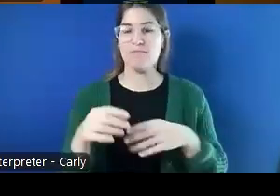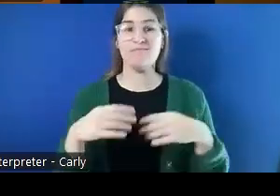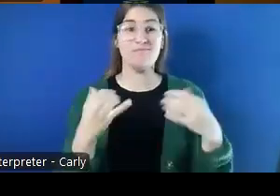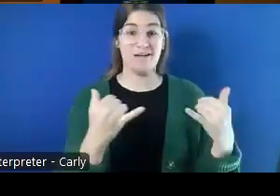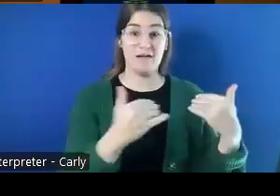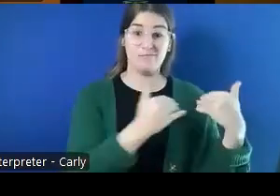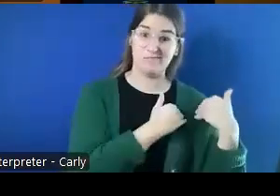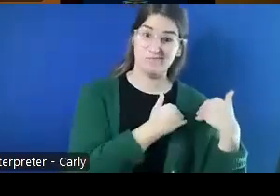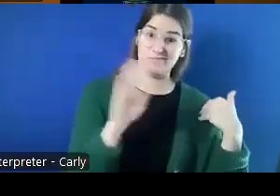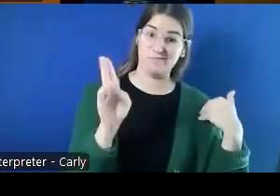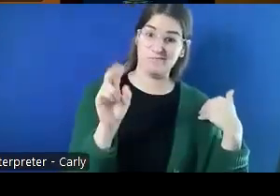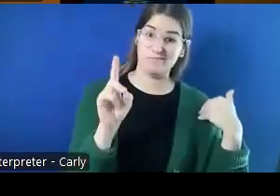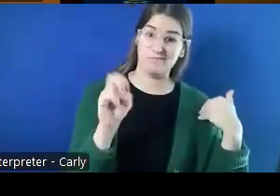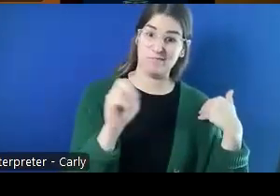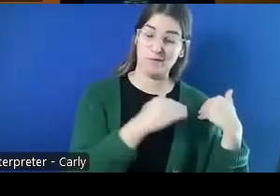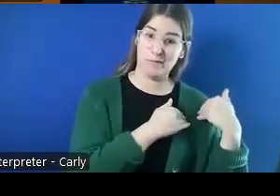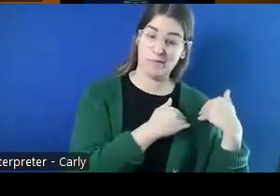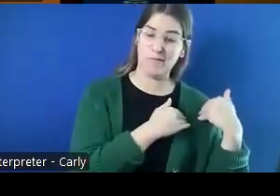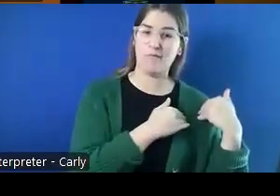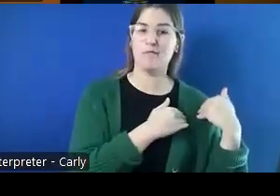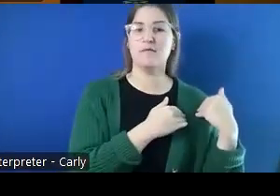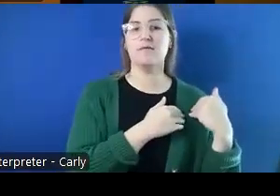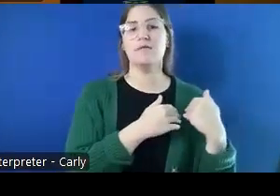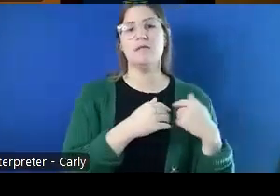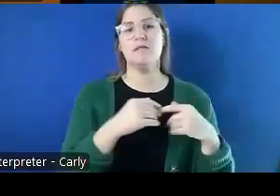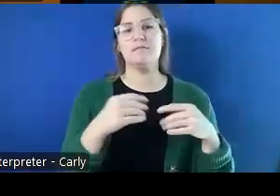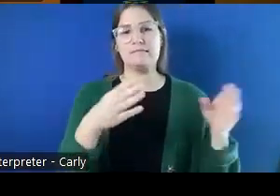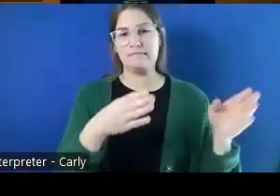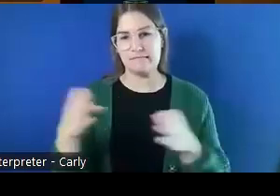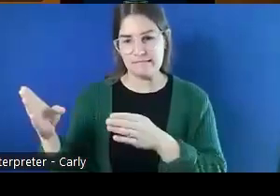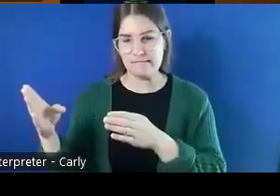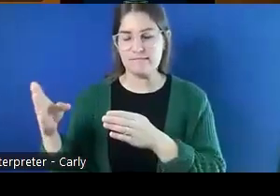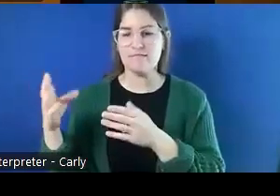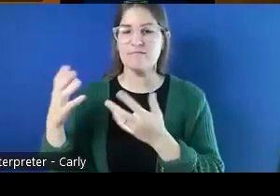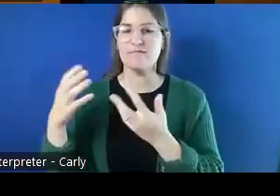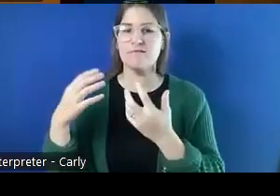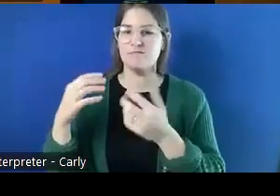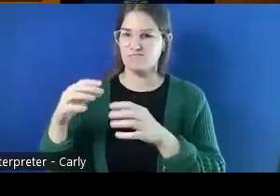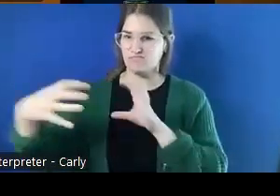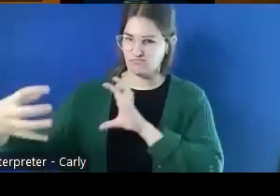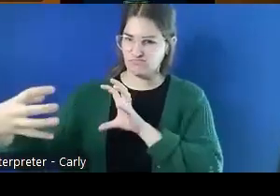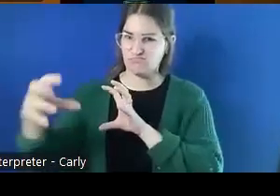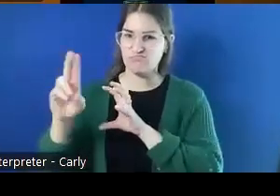caregiver but as clinicians how we think about the caregiver and the patient as a unit and a diad so